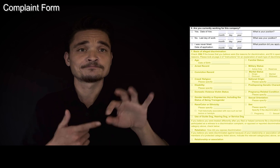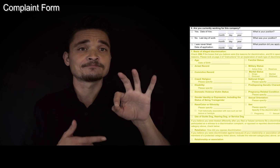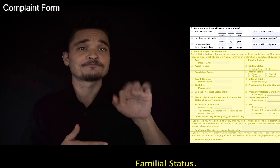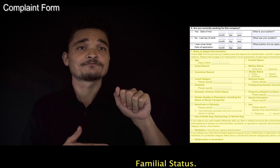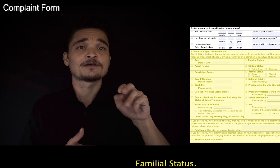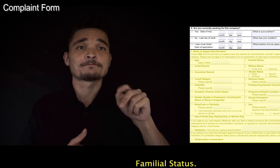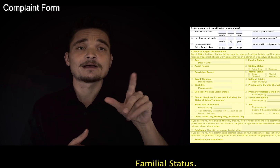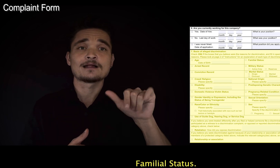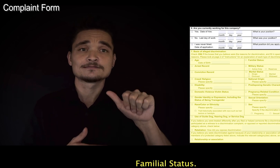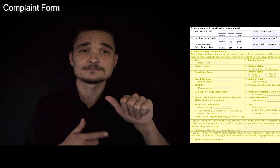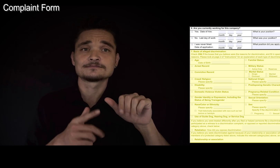Familial Status.